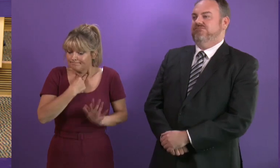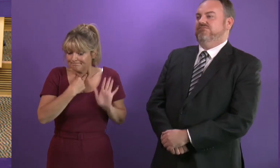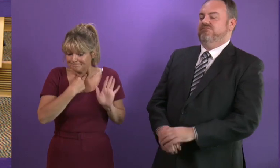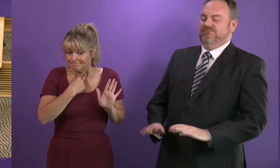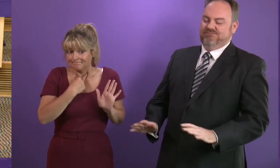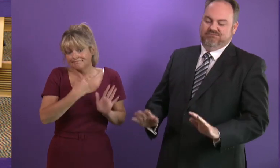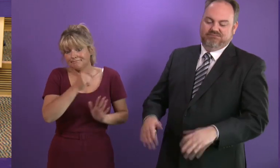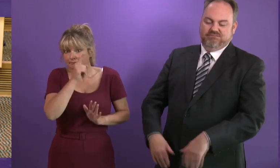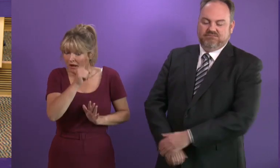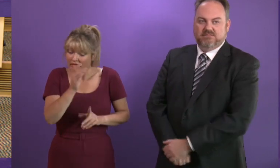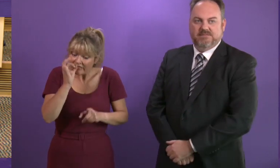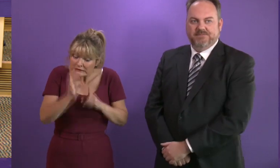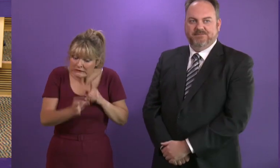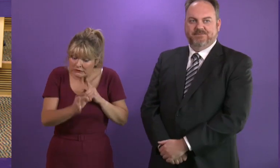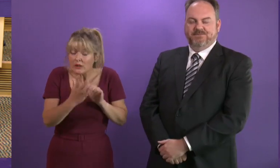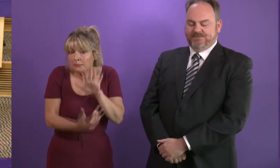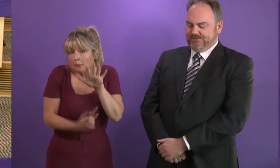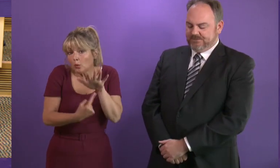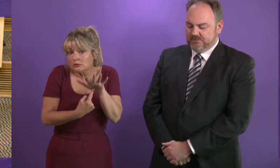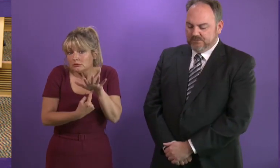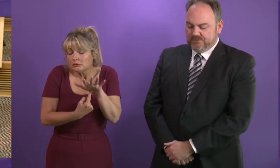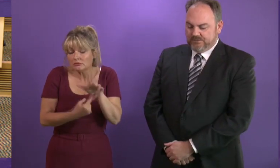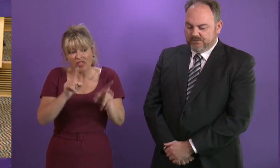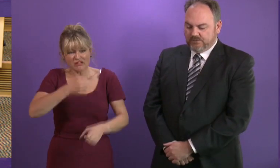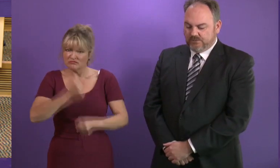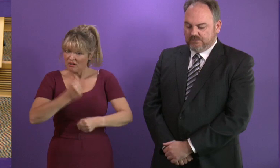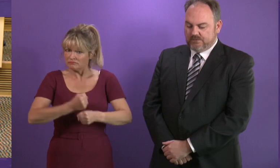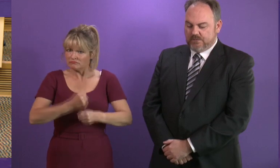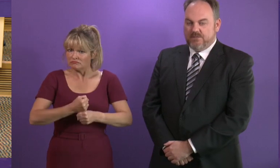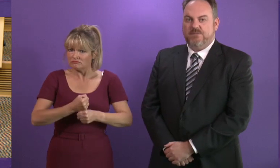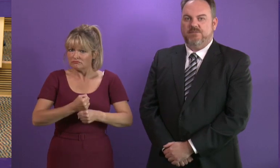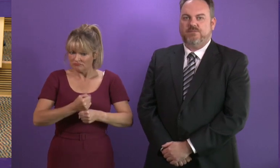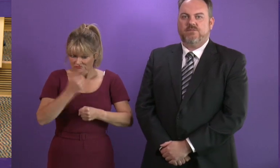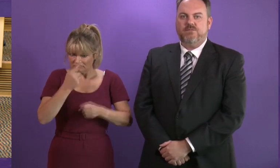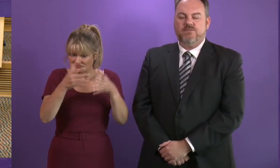important. This Government is increasing the number of health visitors. We are investing massively